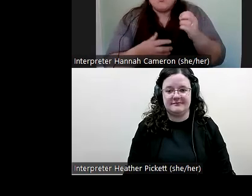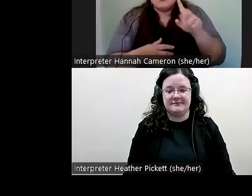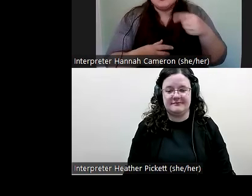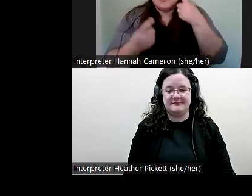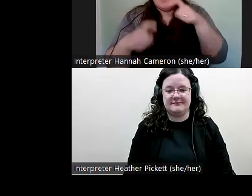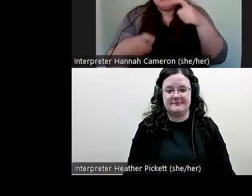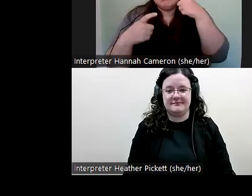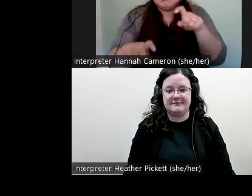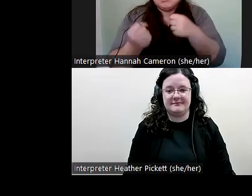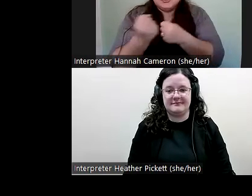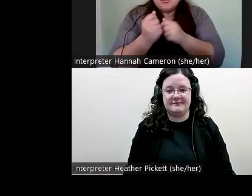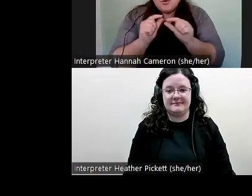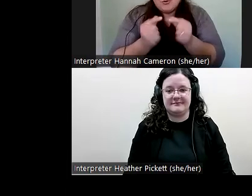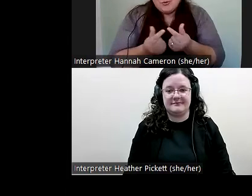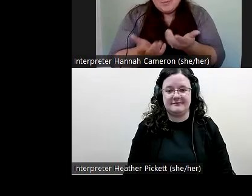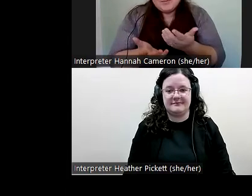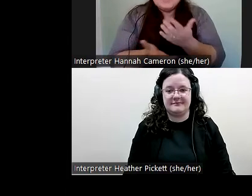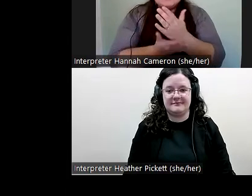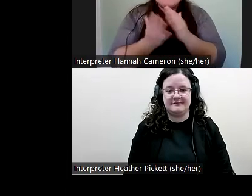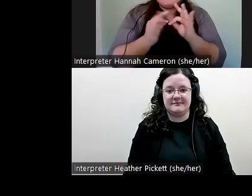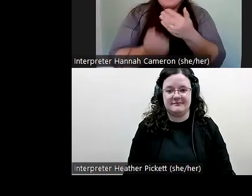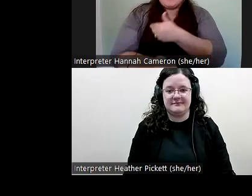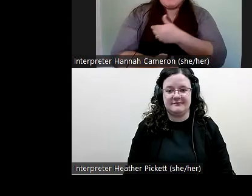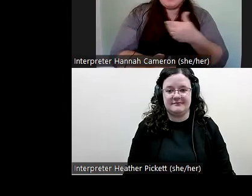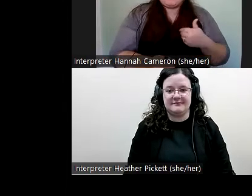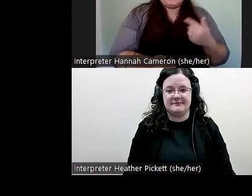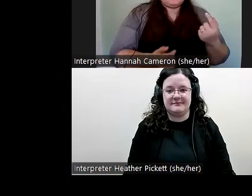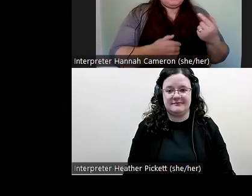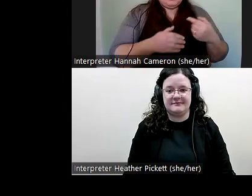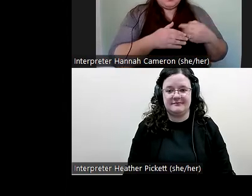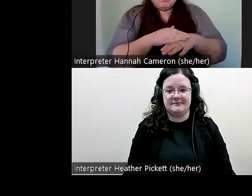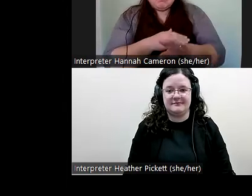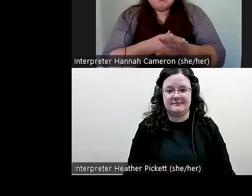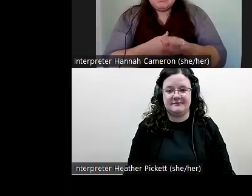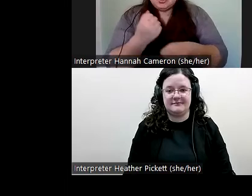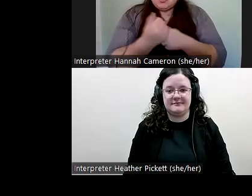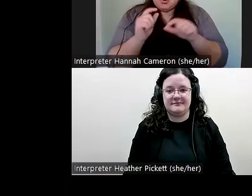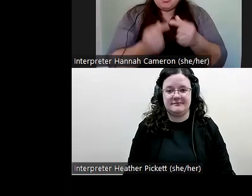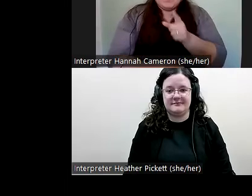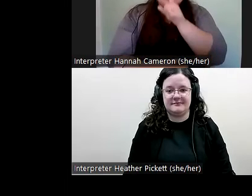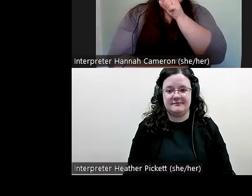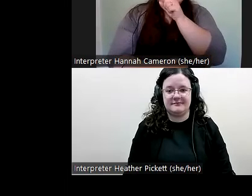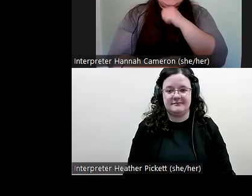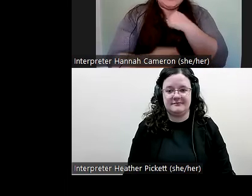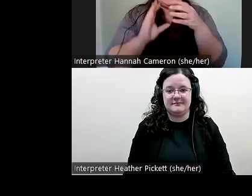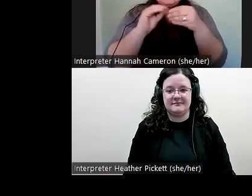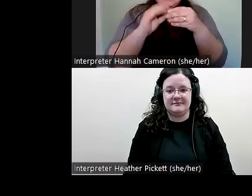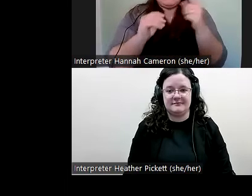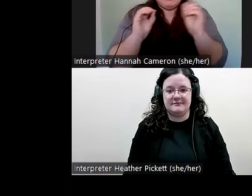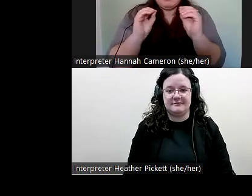group and we've had family members that are kind of new to this come to a support group and they don't say anything for the first couple of weeks they just sit there and cry but the other